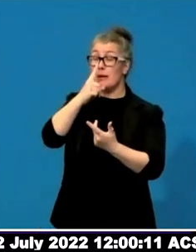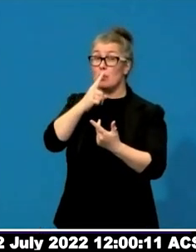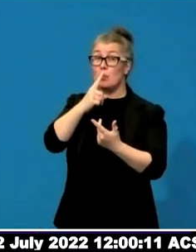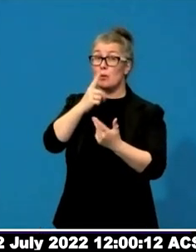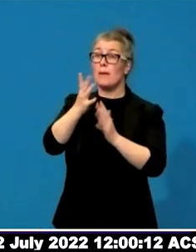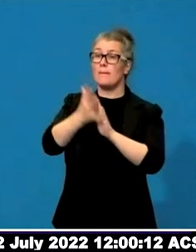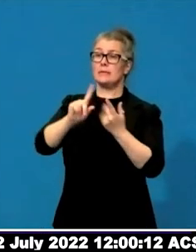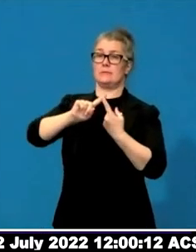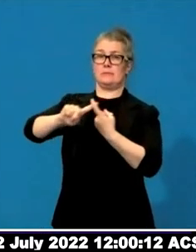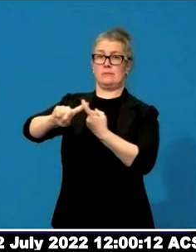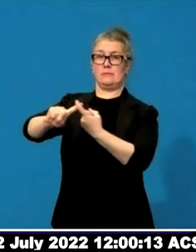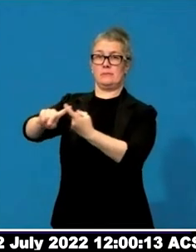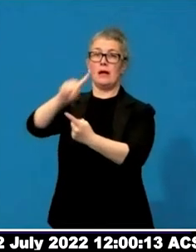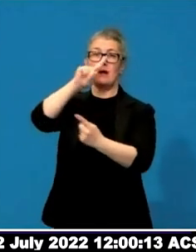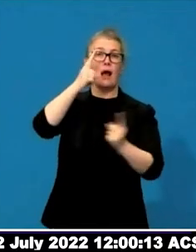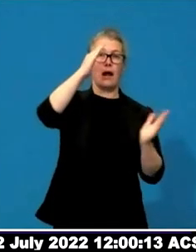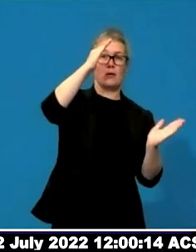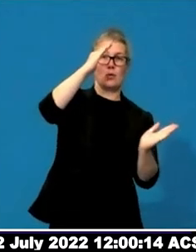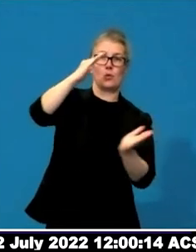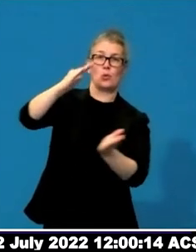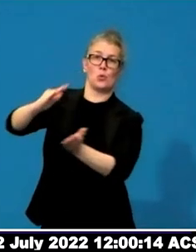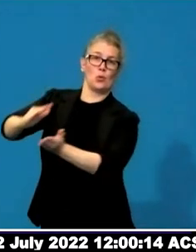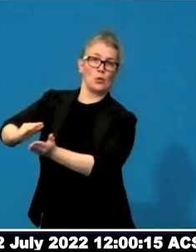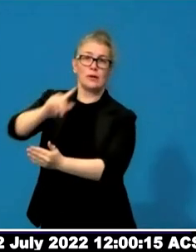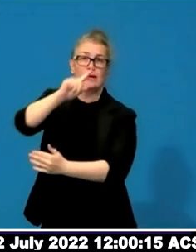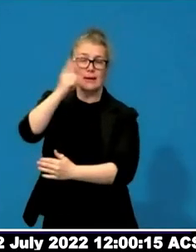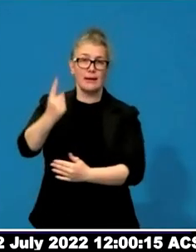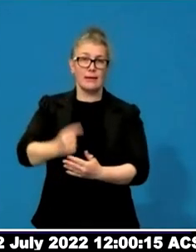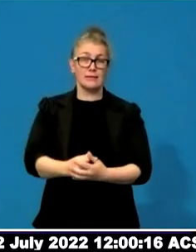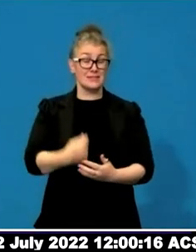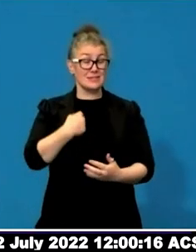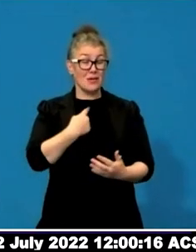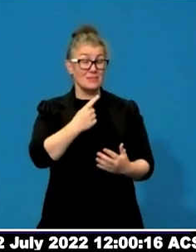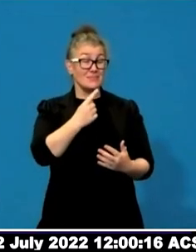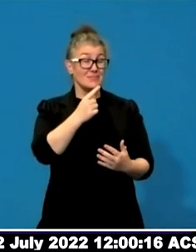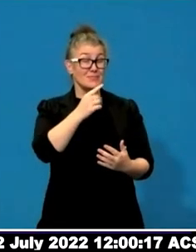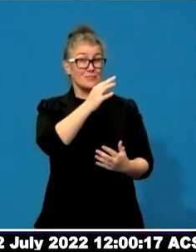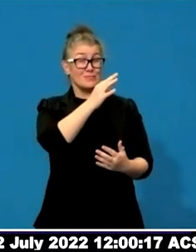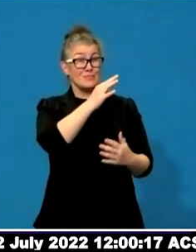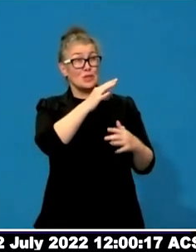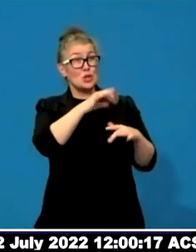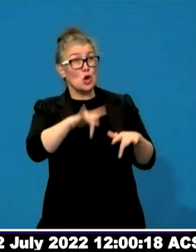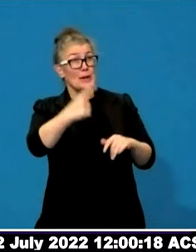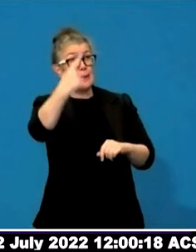And I don't know that the NDIA share that view.